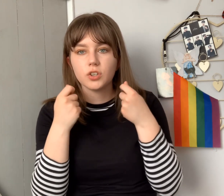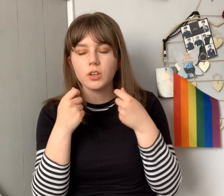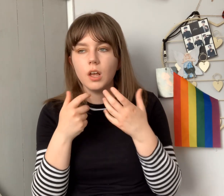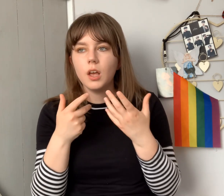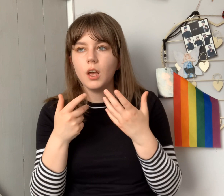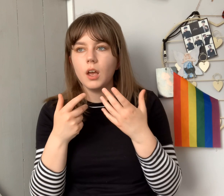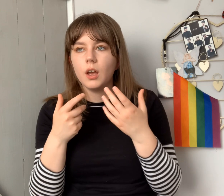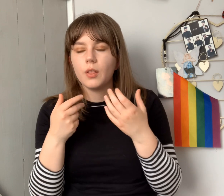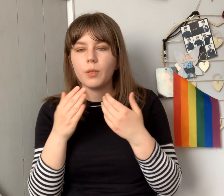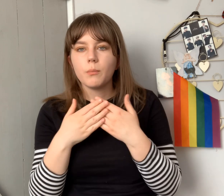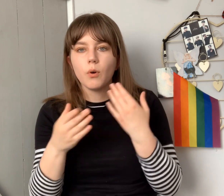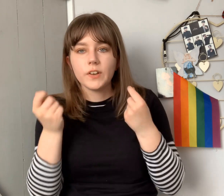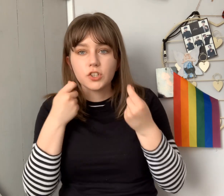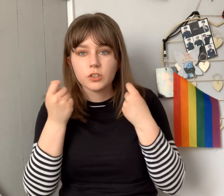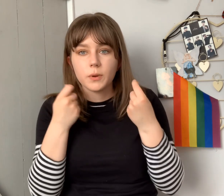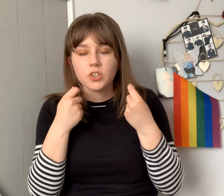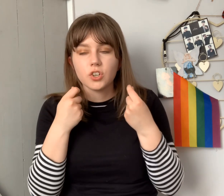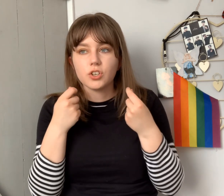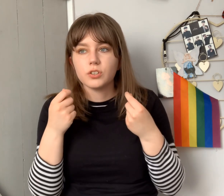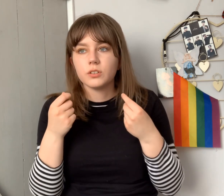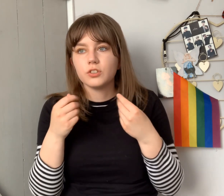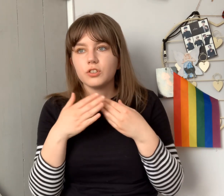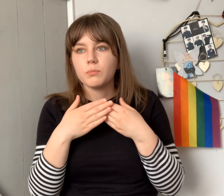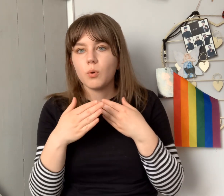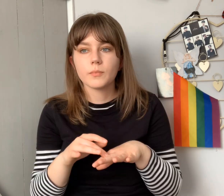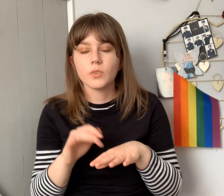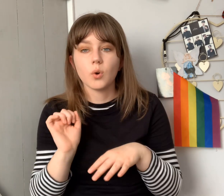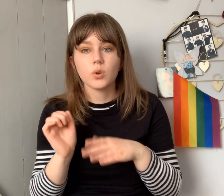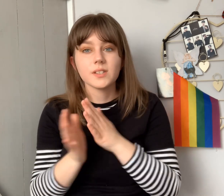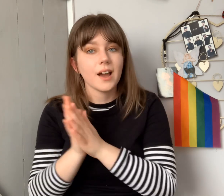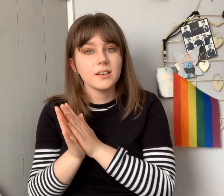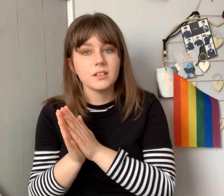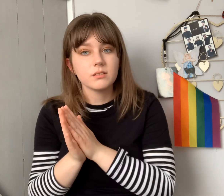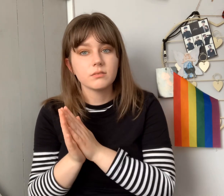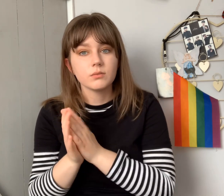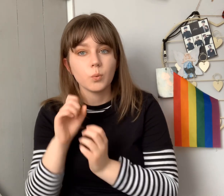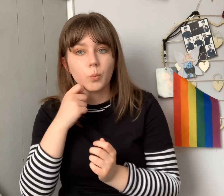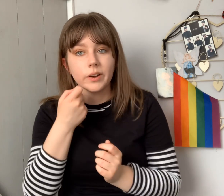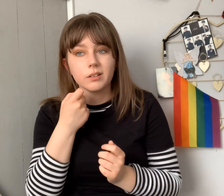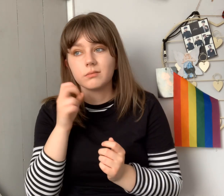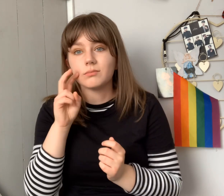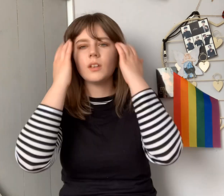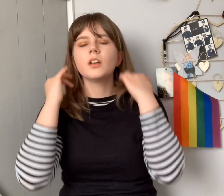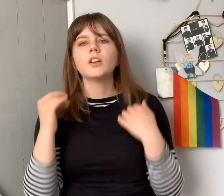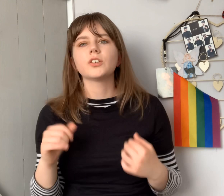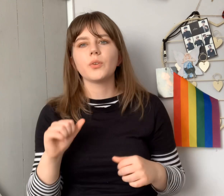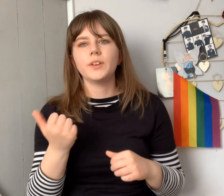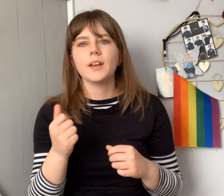The more facial expression your video will look (better)